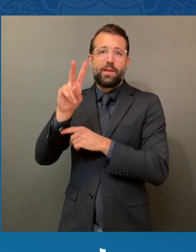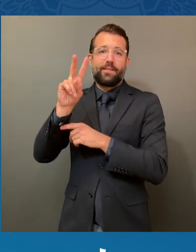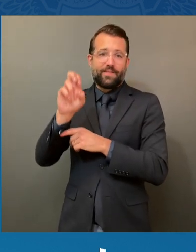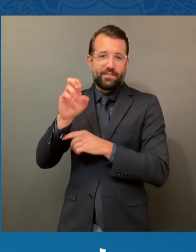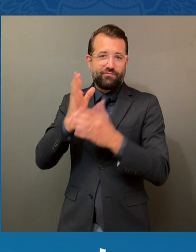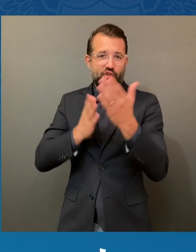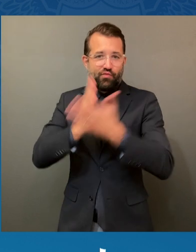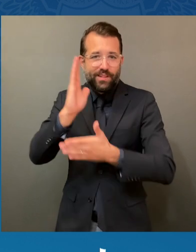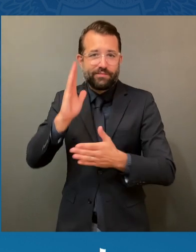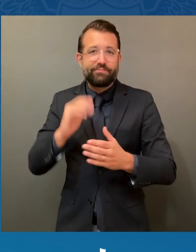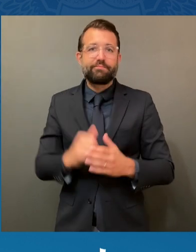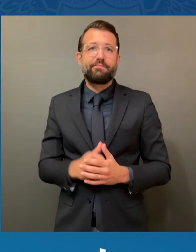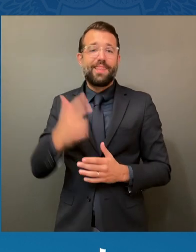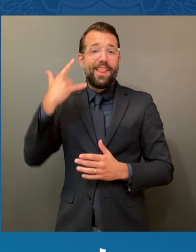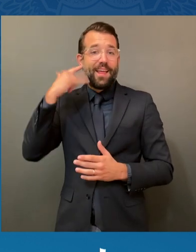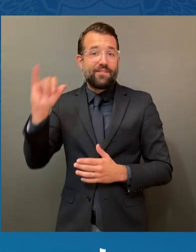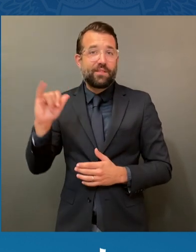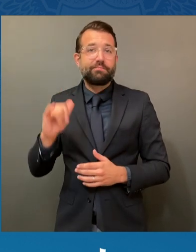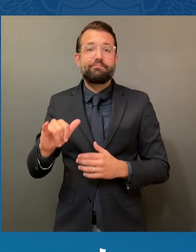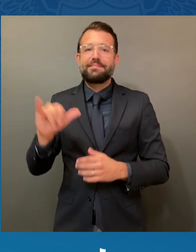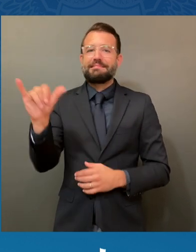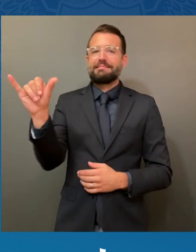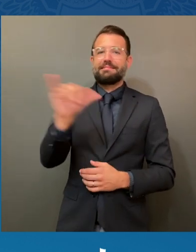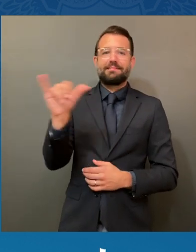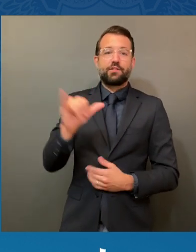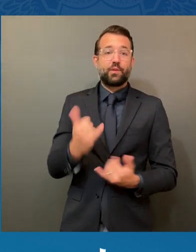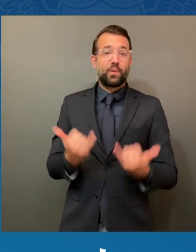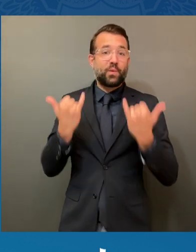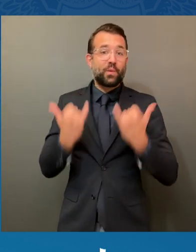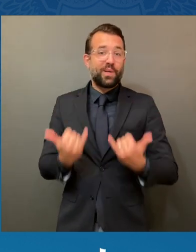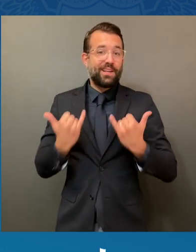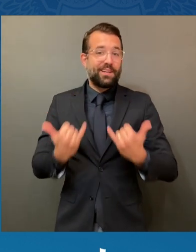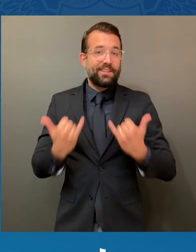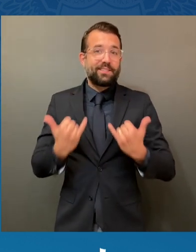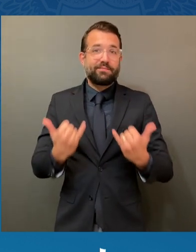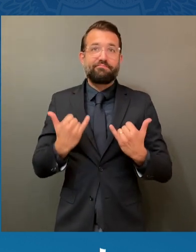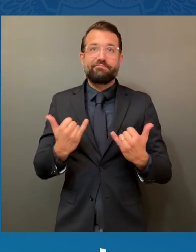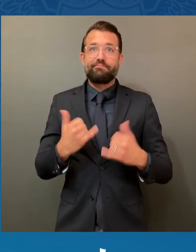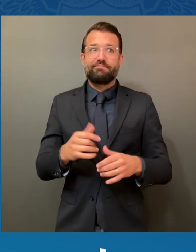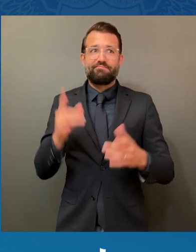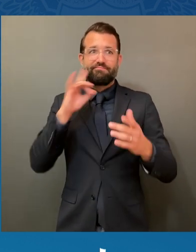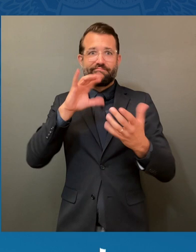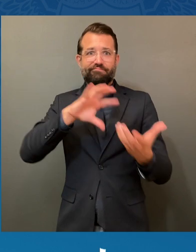and dangerous crisis pregnancy centers, and she was a stalwart champion for reproductive freedom.